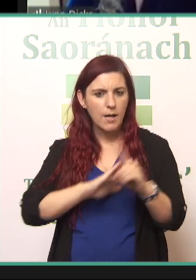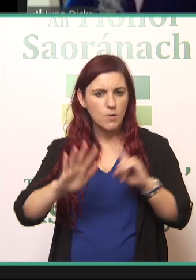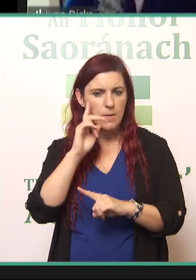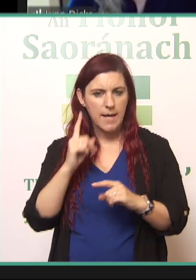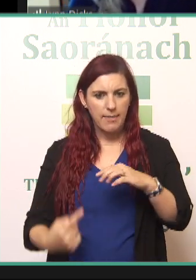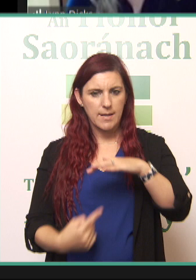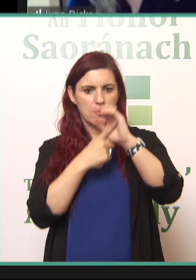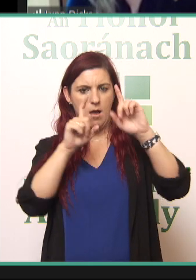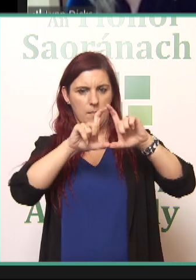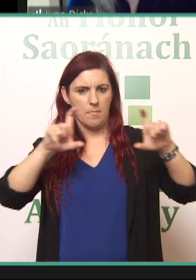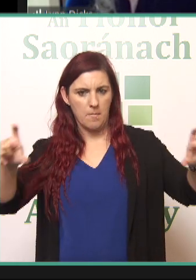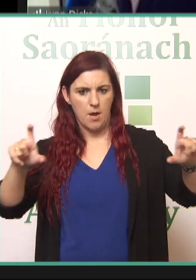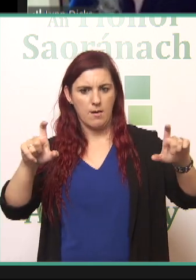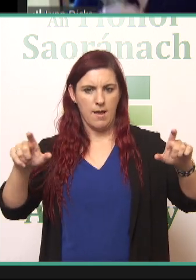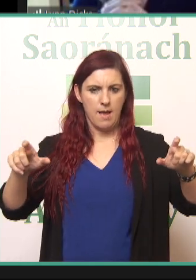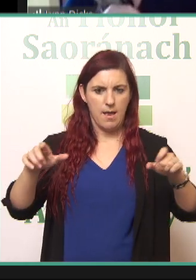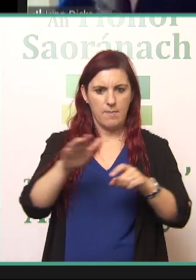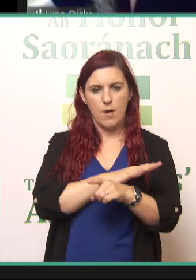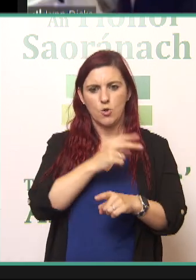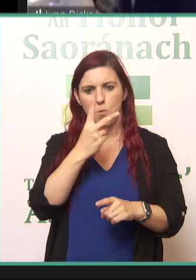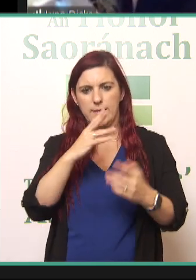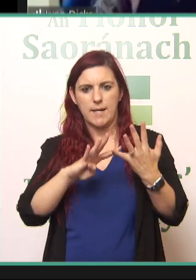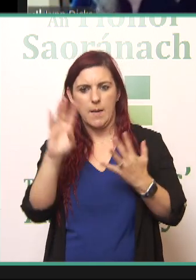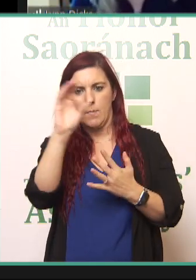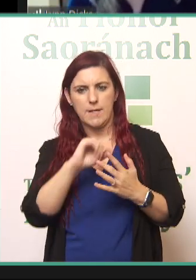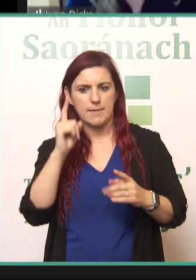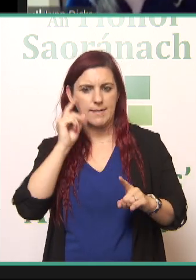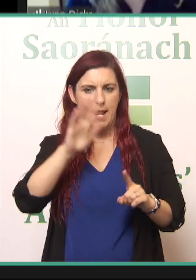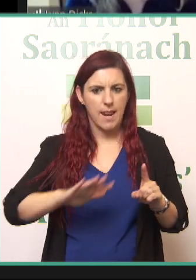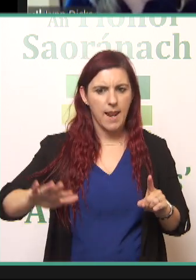much of the earth's surfaces land and obviously that bar shoots right off the the slide because